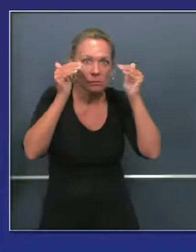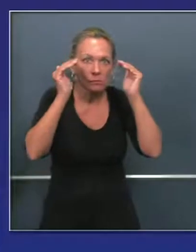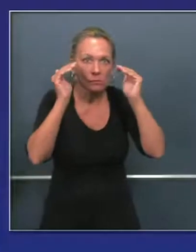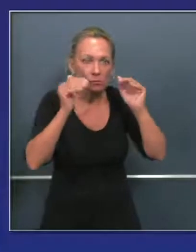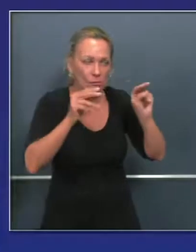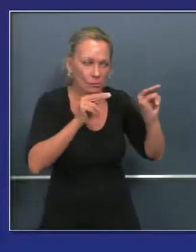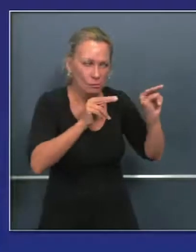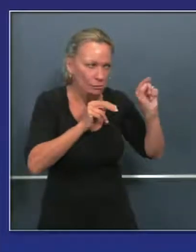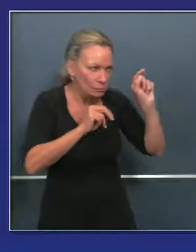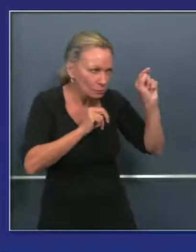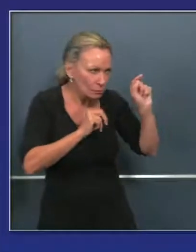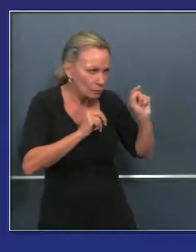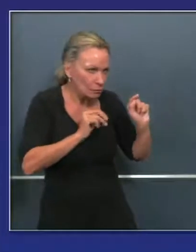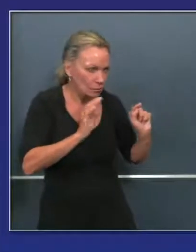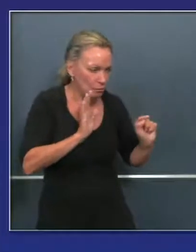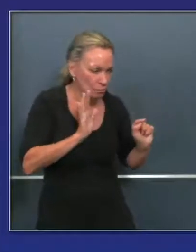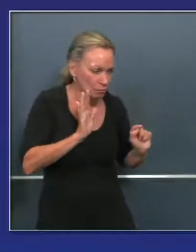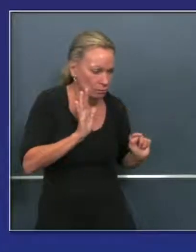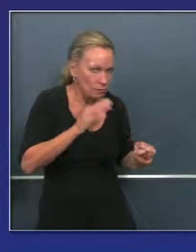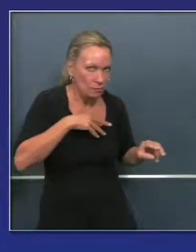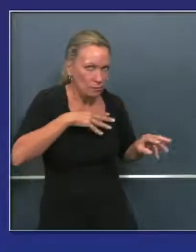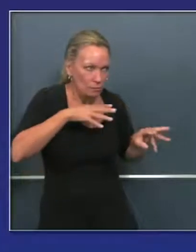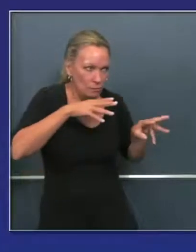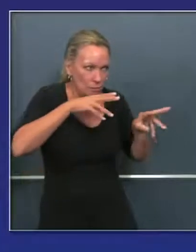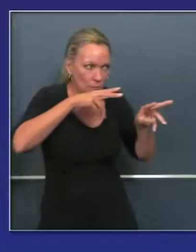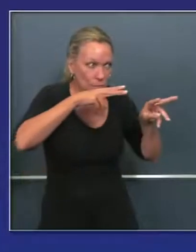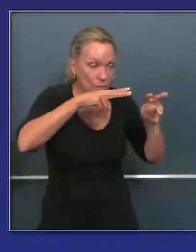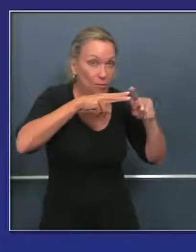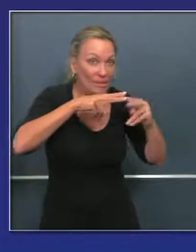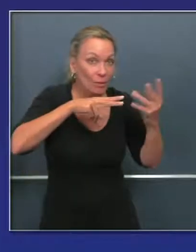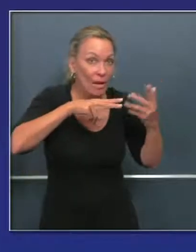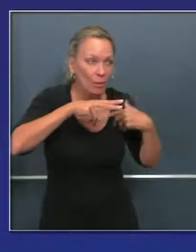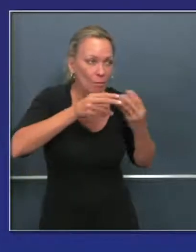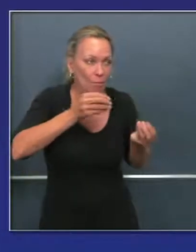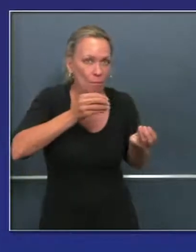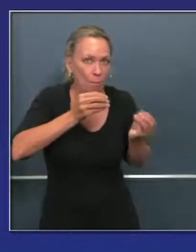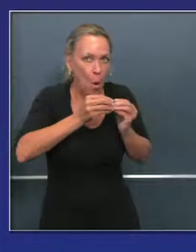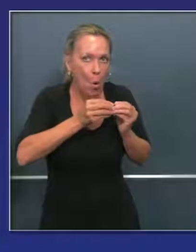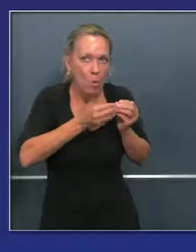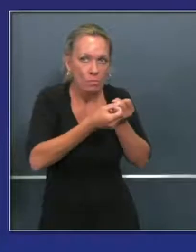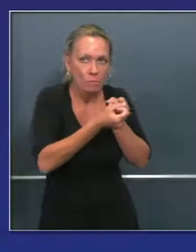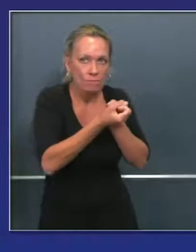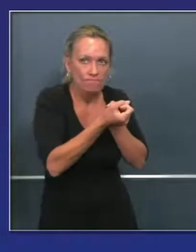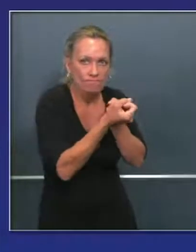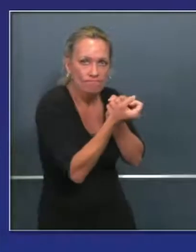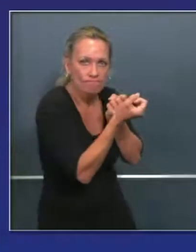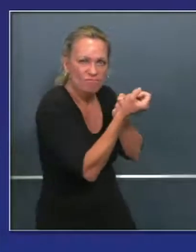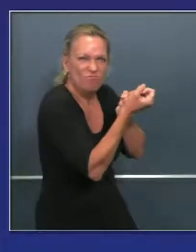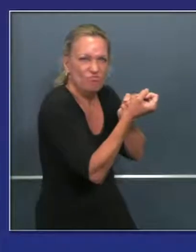sure that spread does not increase so rapidly in the case of Los Angeles County they were one of